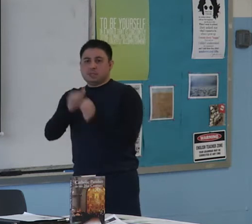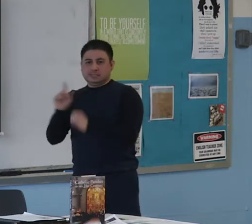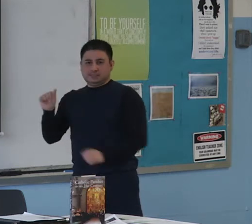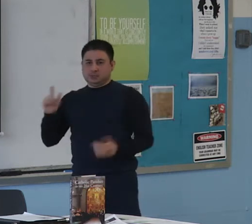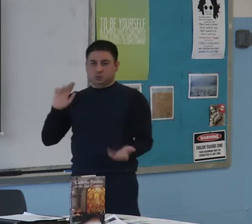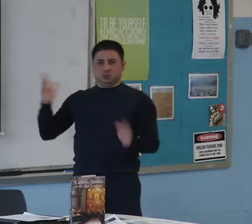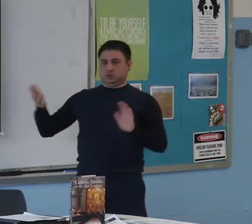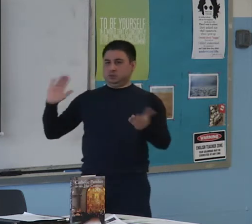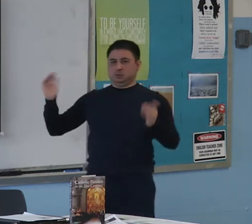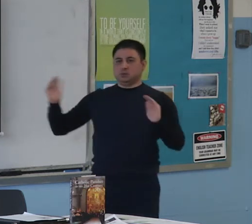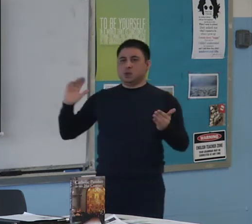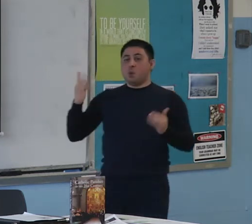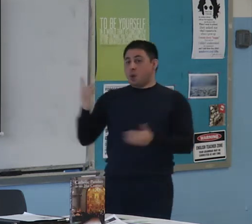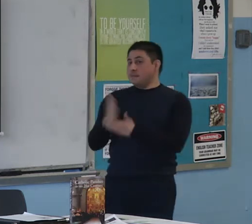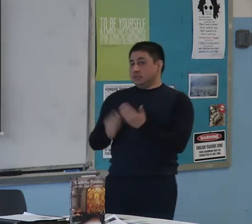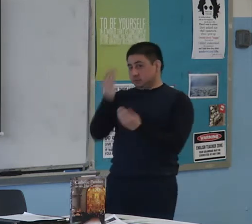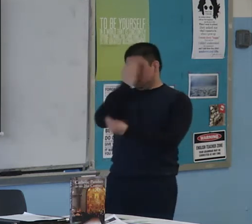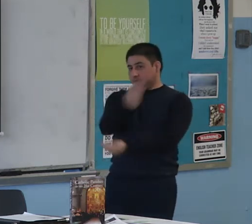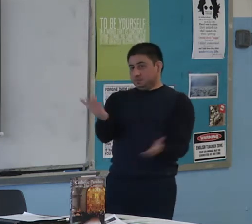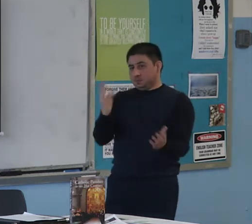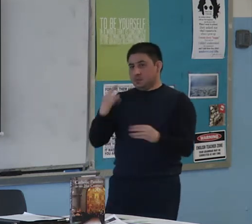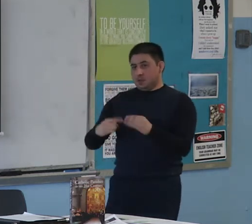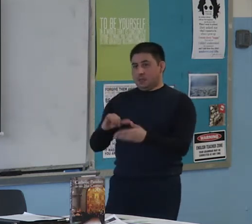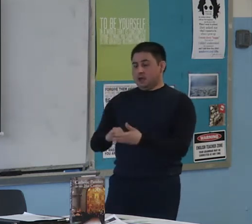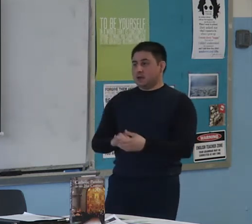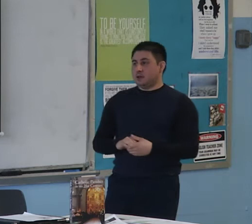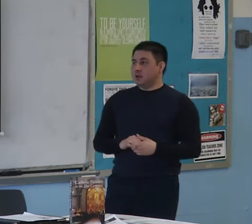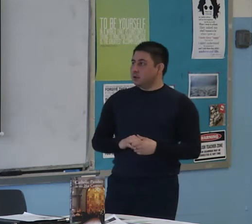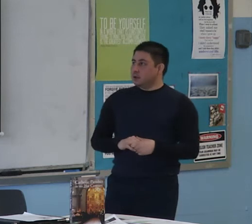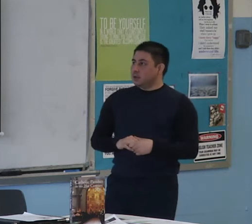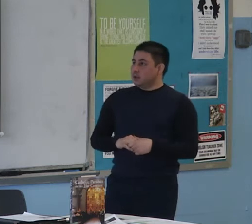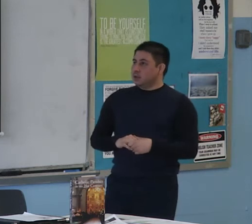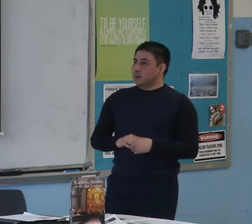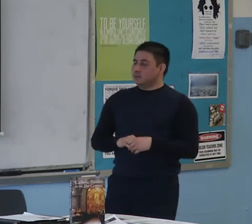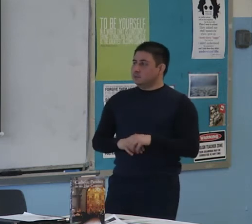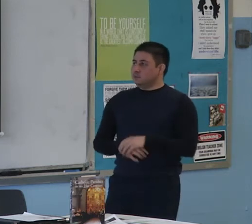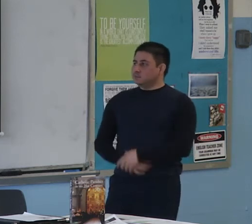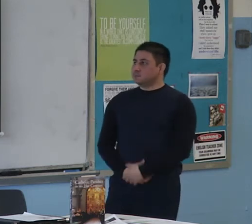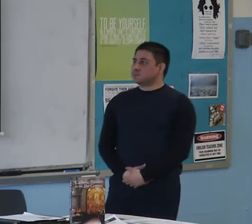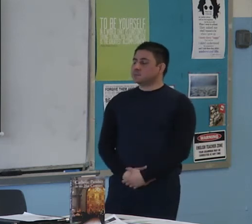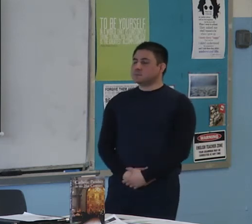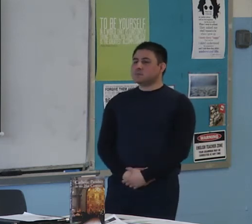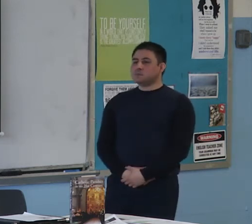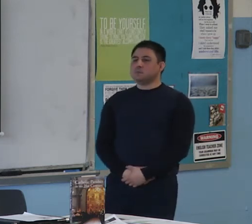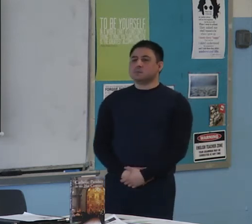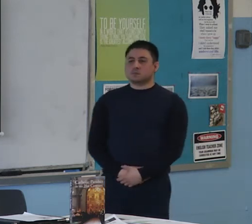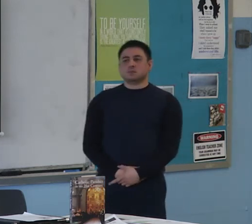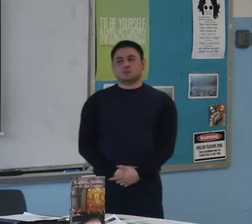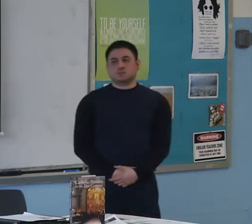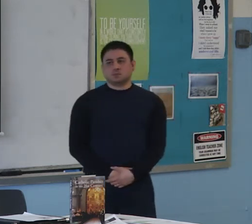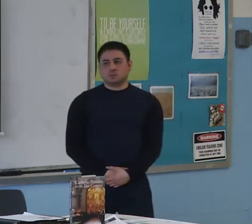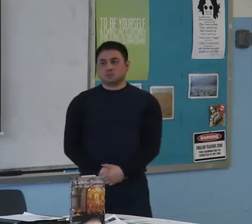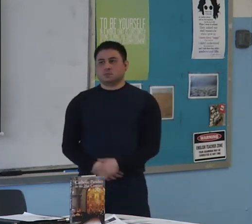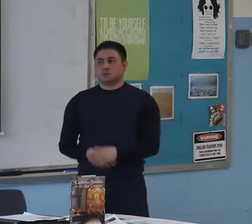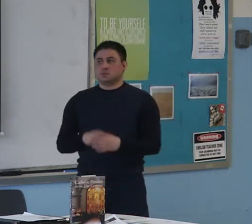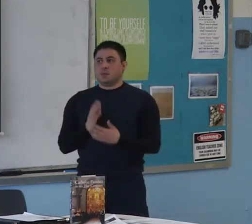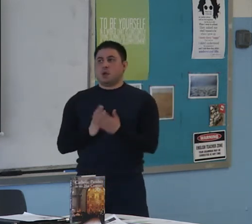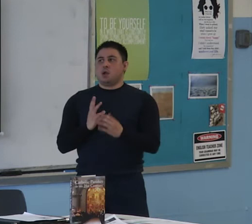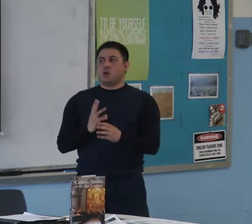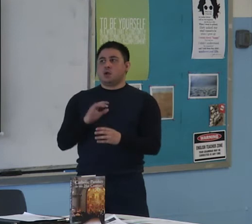there is one piece to it, and Cardinal Wuerl, when he was Bishop of Pittsburgh,